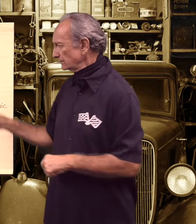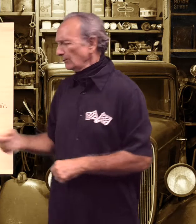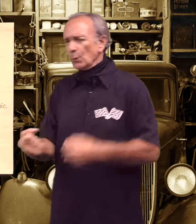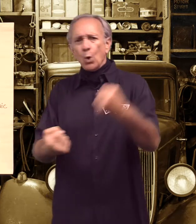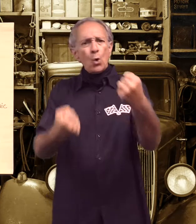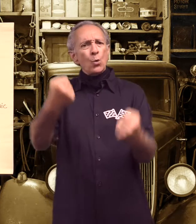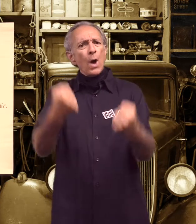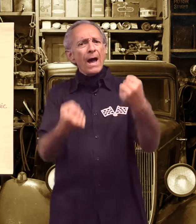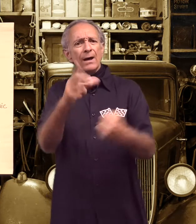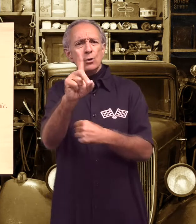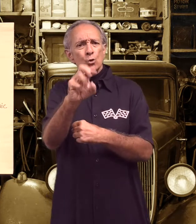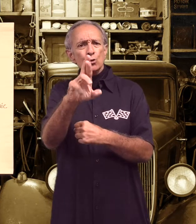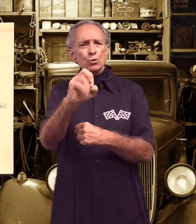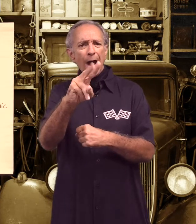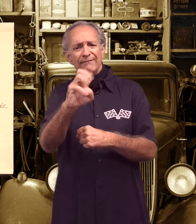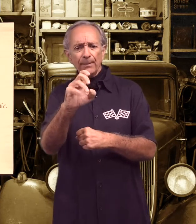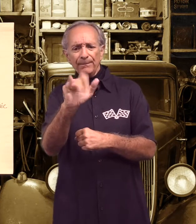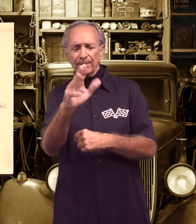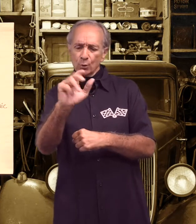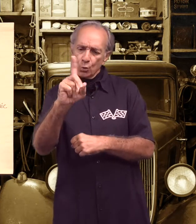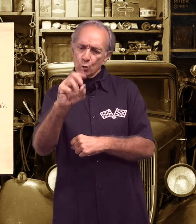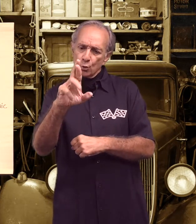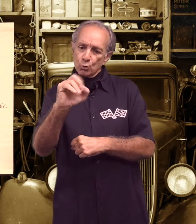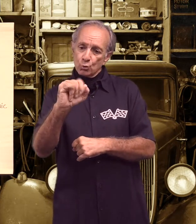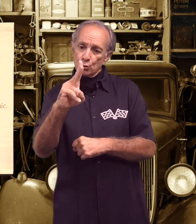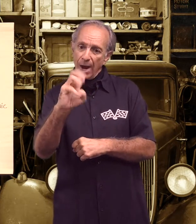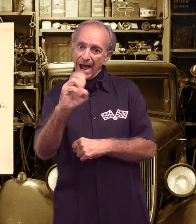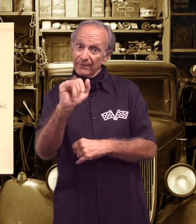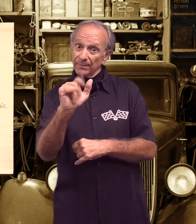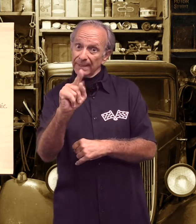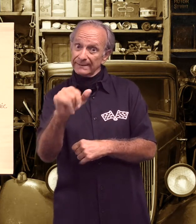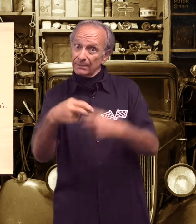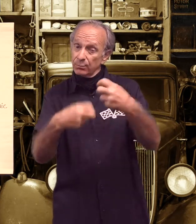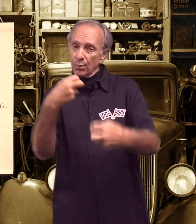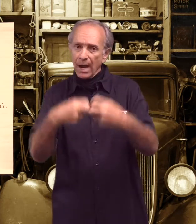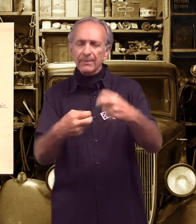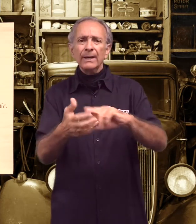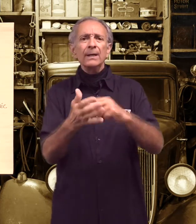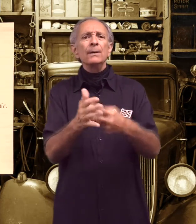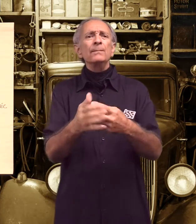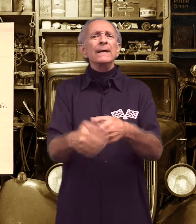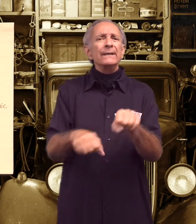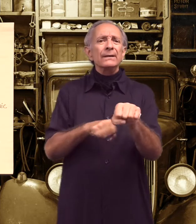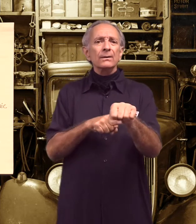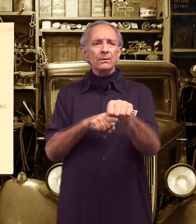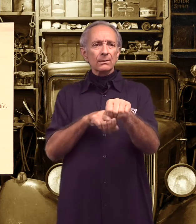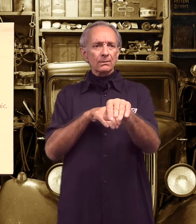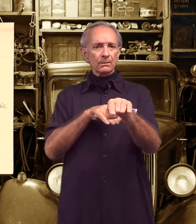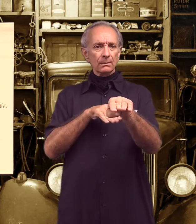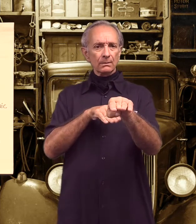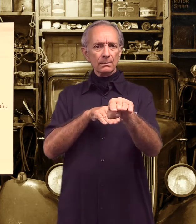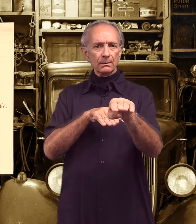Next... Driveability Problems. That means sometimes you might notice